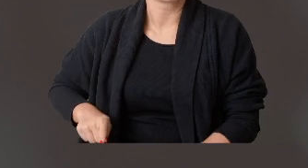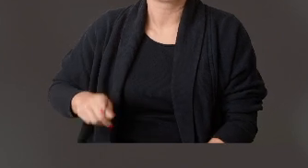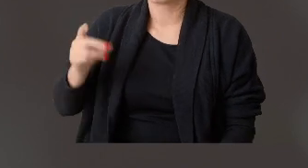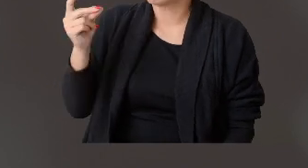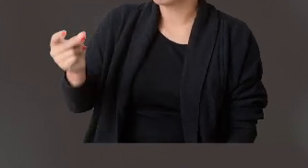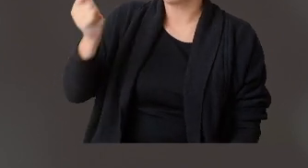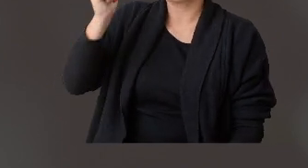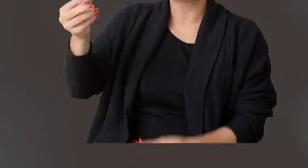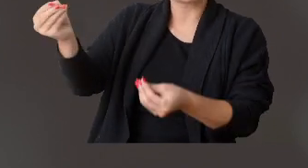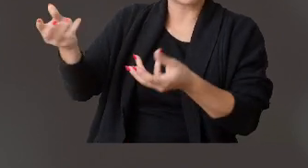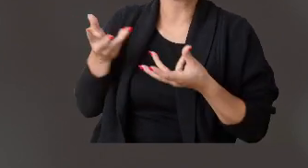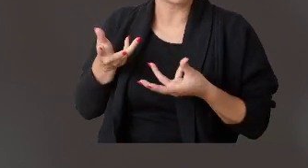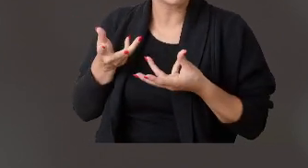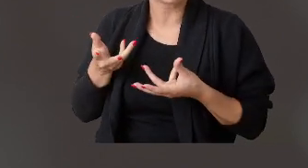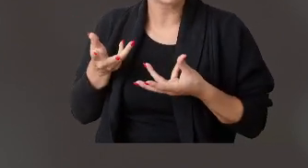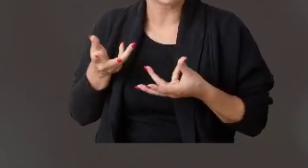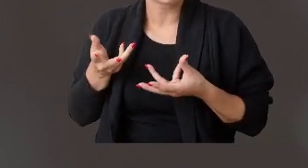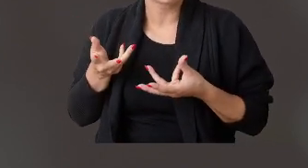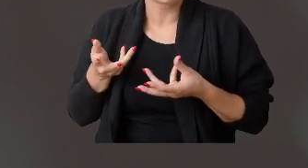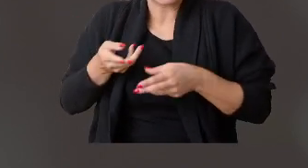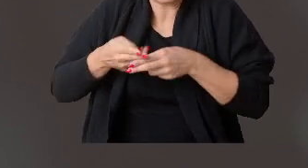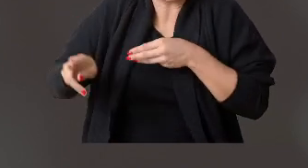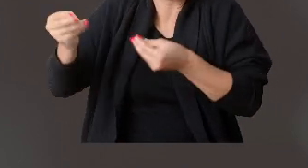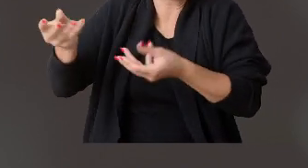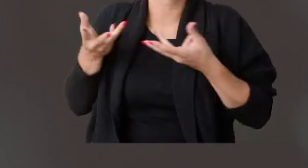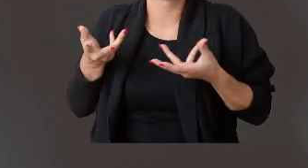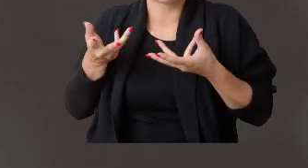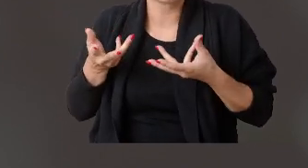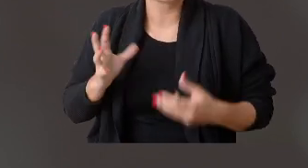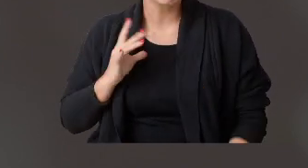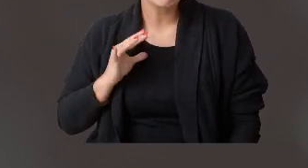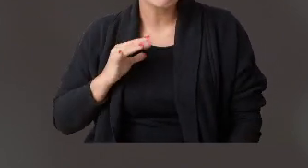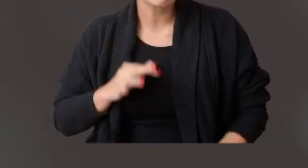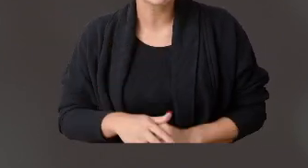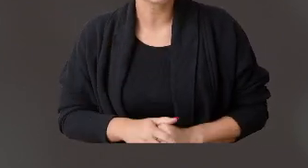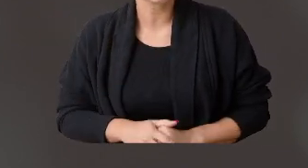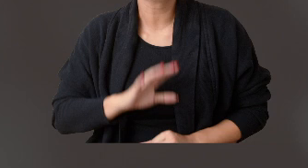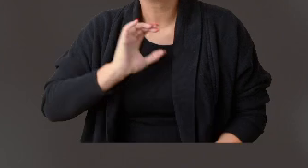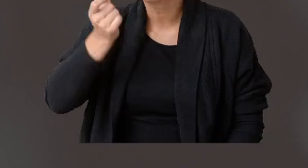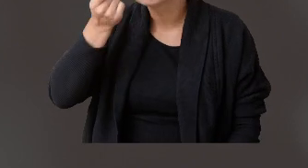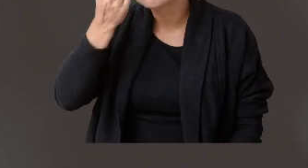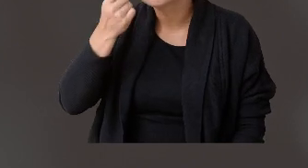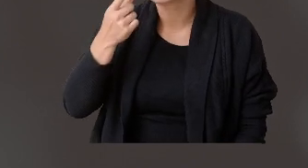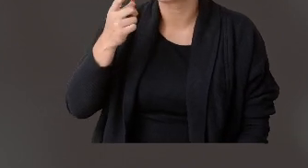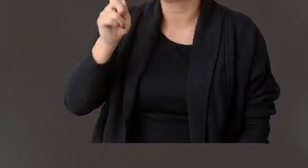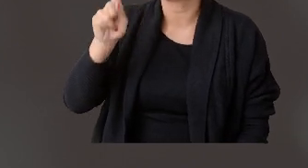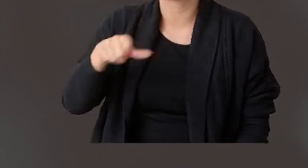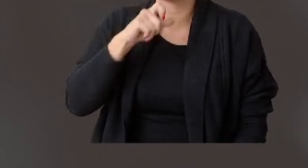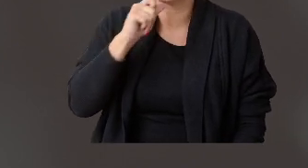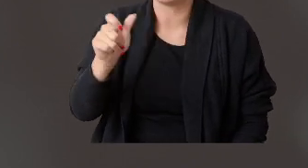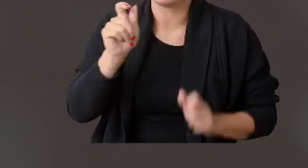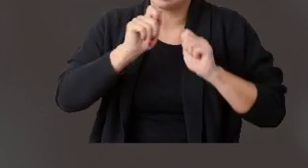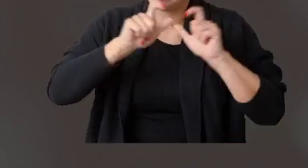overview quickly within a matter of seconds. And it shouldn't surprise us that one of the big profound